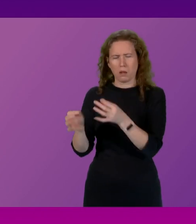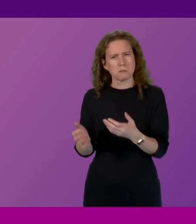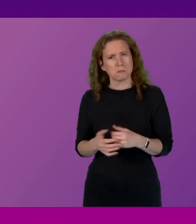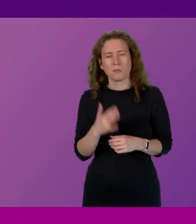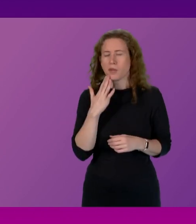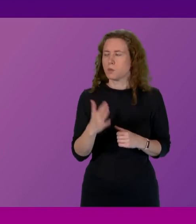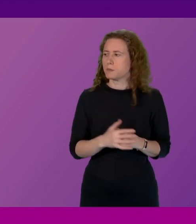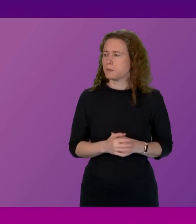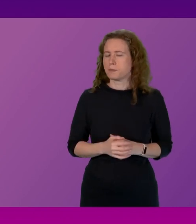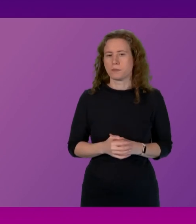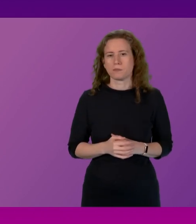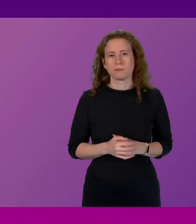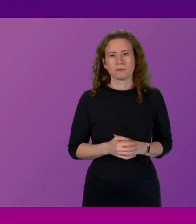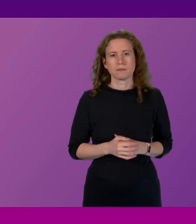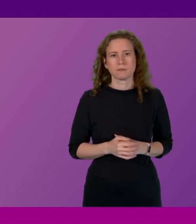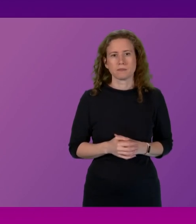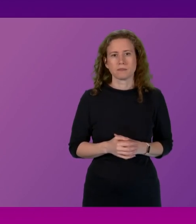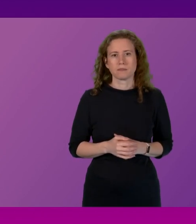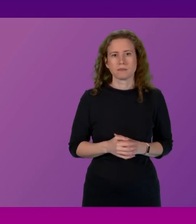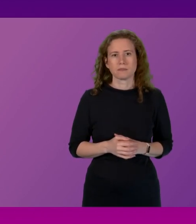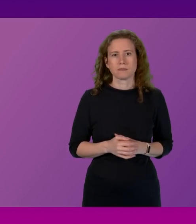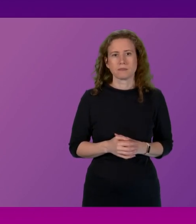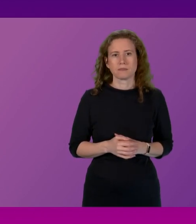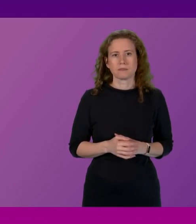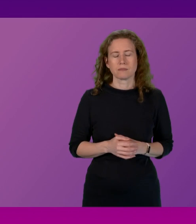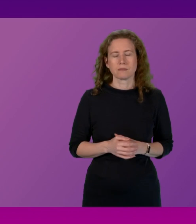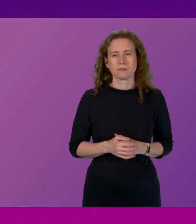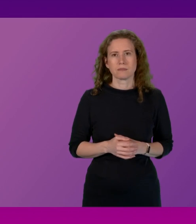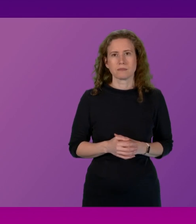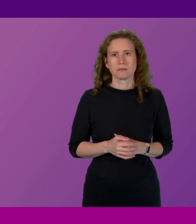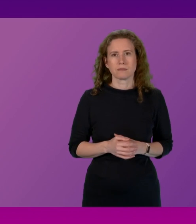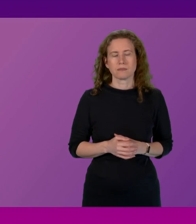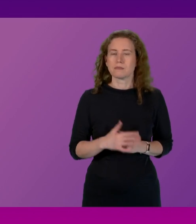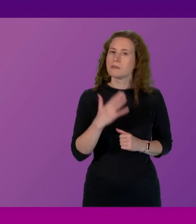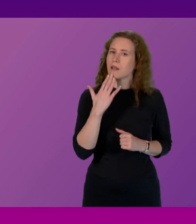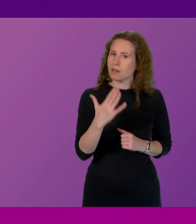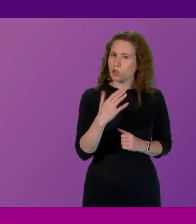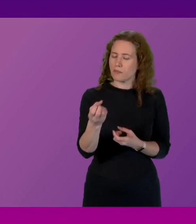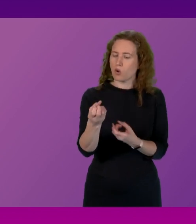Thank you for your contribution, Mr Lumsden.